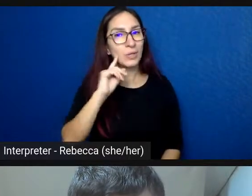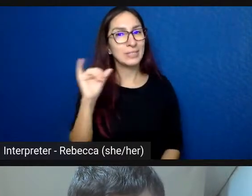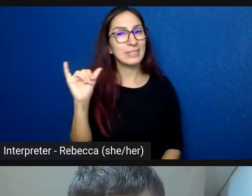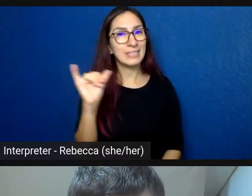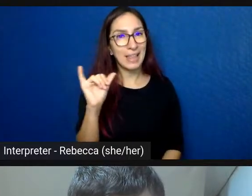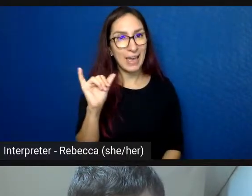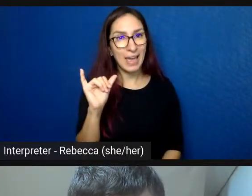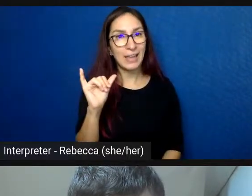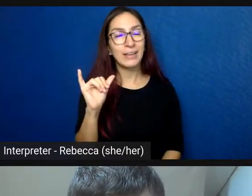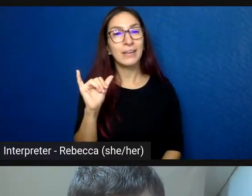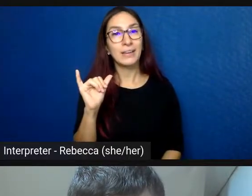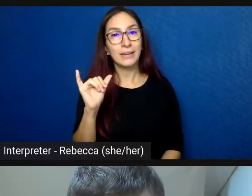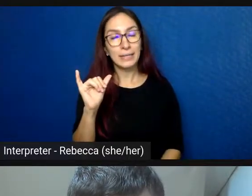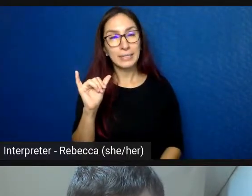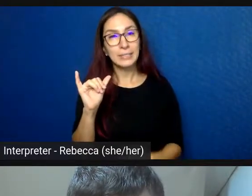So Lazar, would you like to tell us more about what you